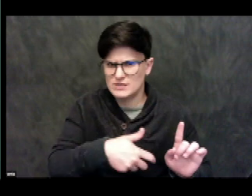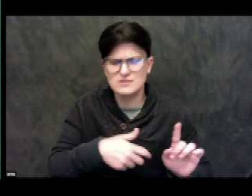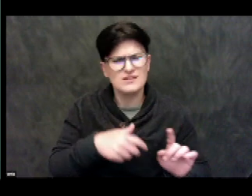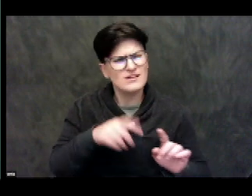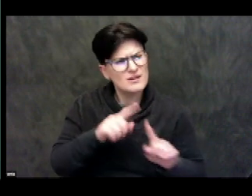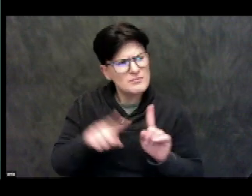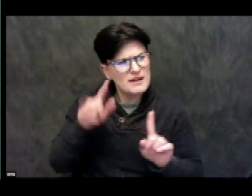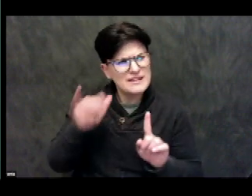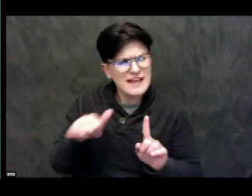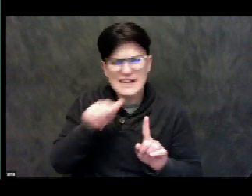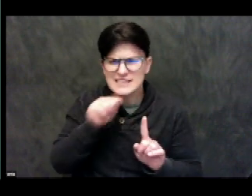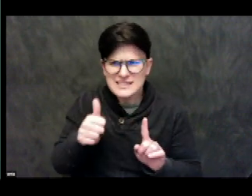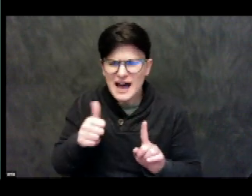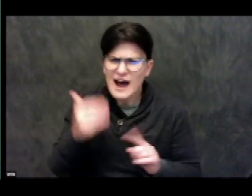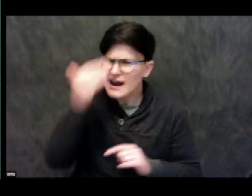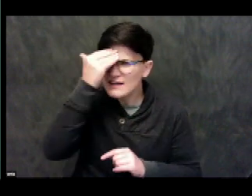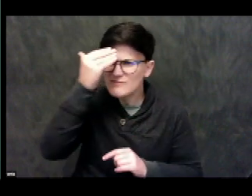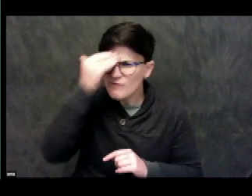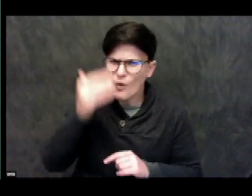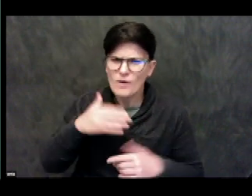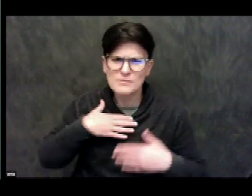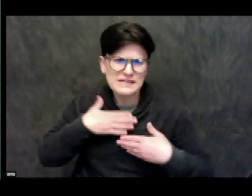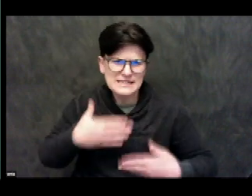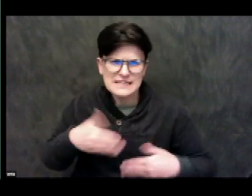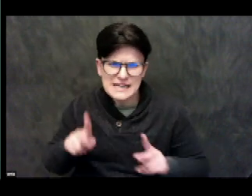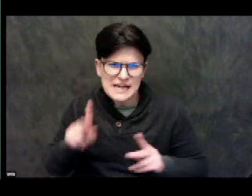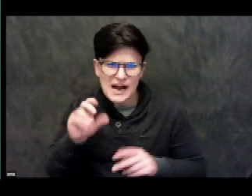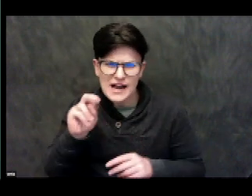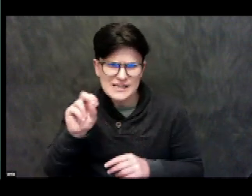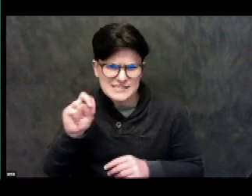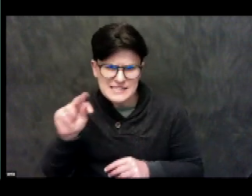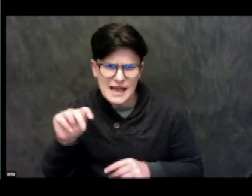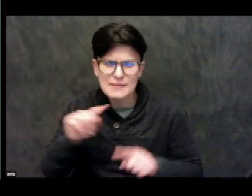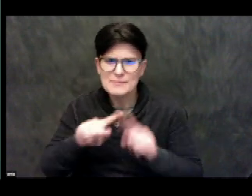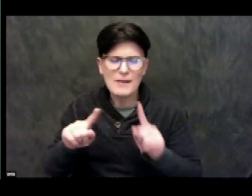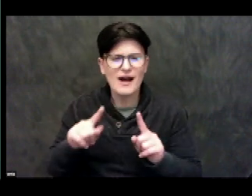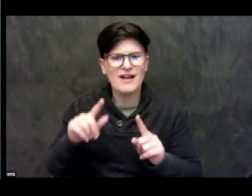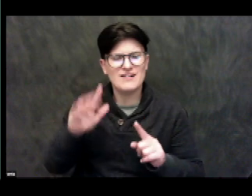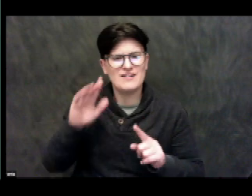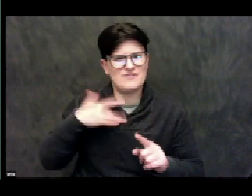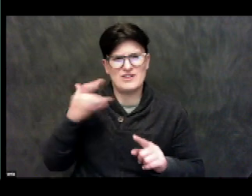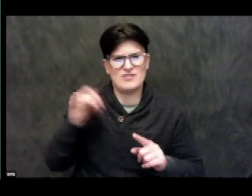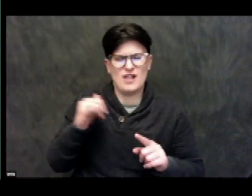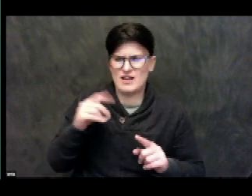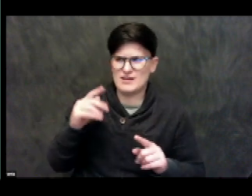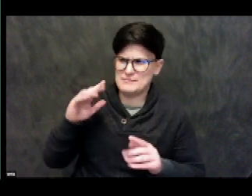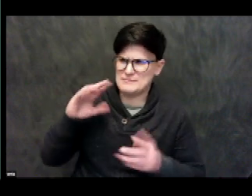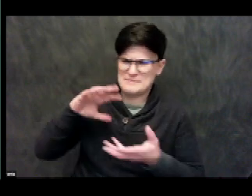but it's usually just a message that there's not a great communication there and people don't have a good understanding of it and